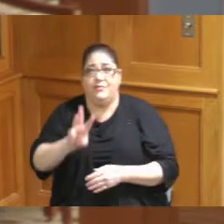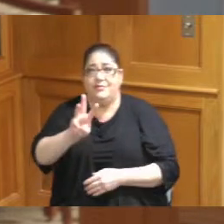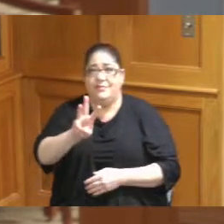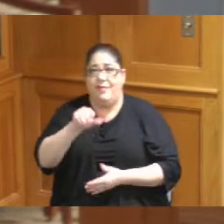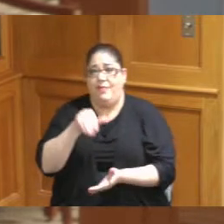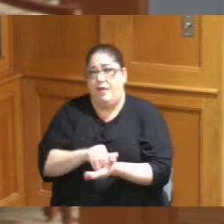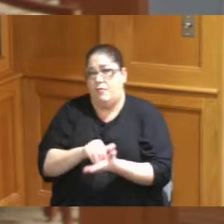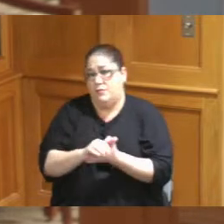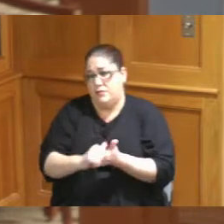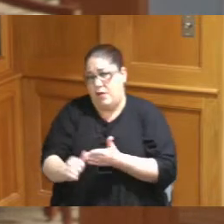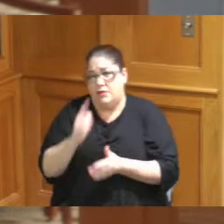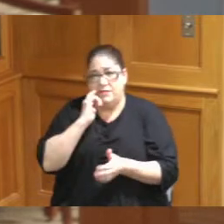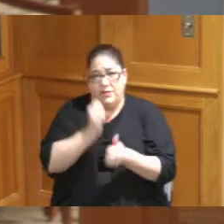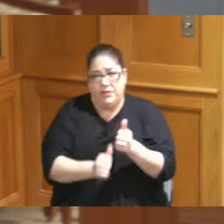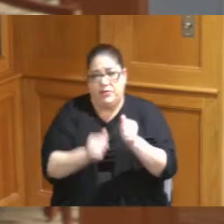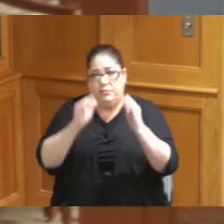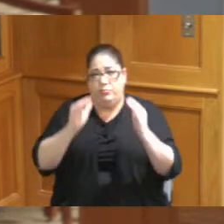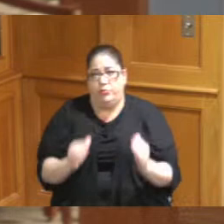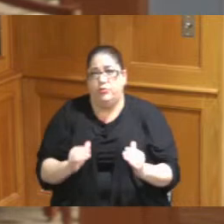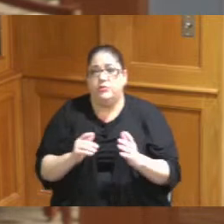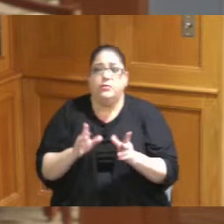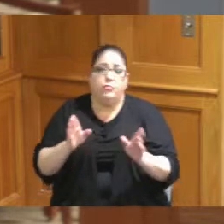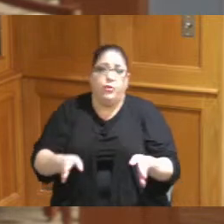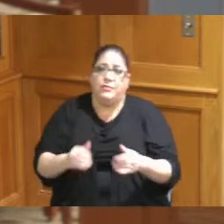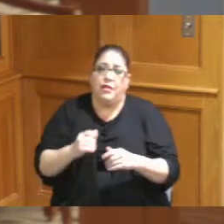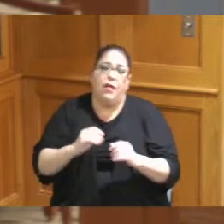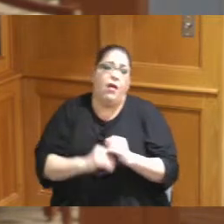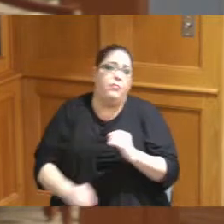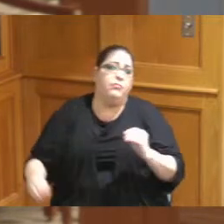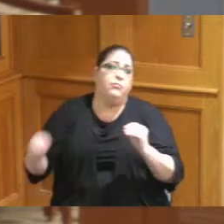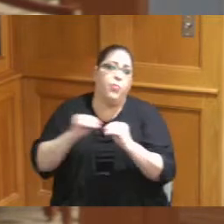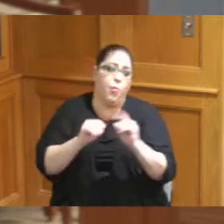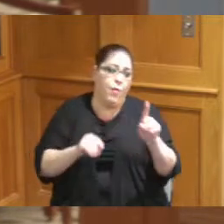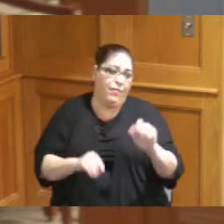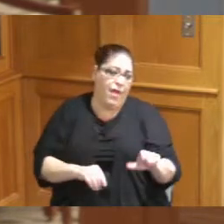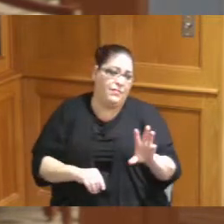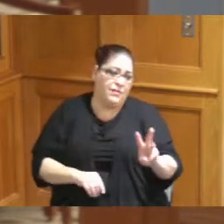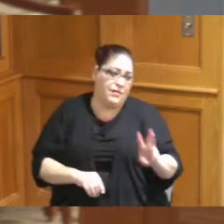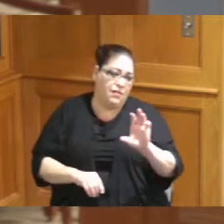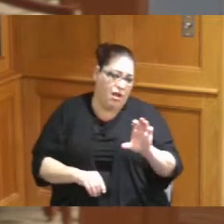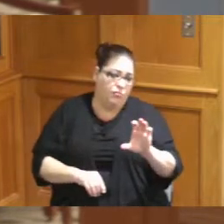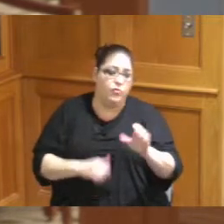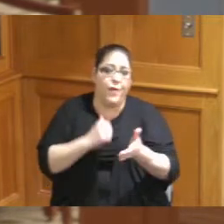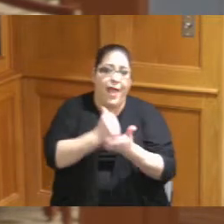dollars so it just costs significantly more so as you all might notice you know regarding the